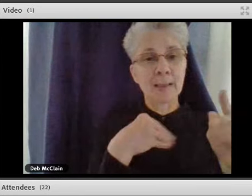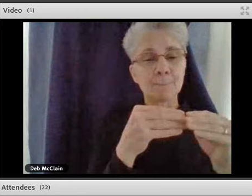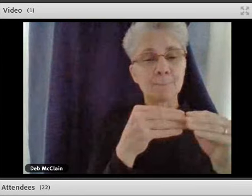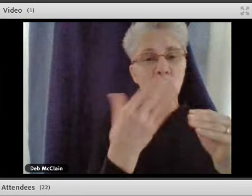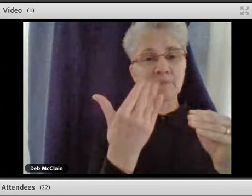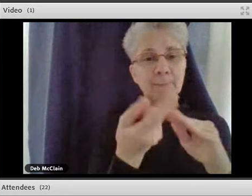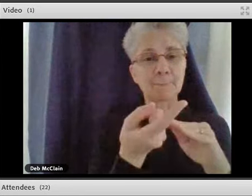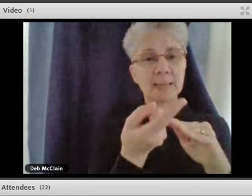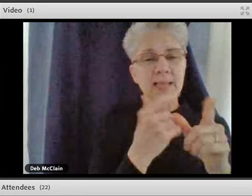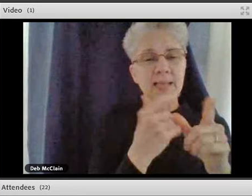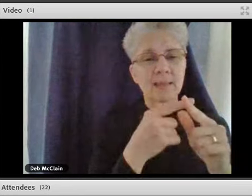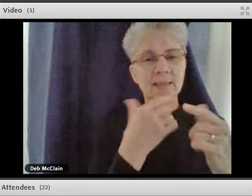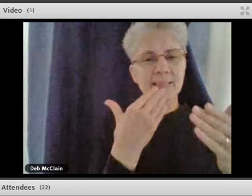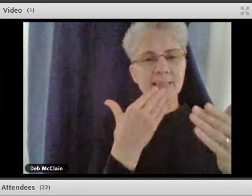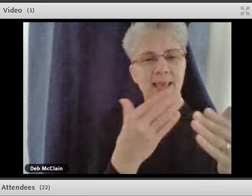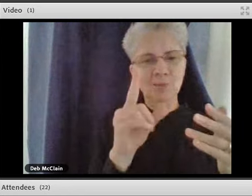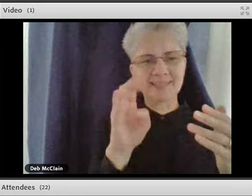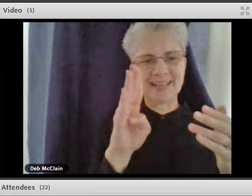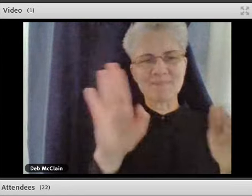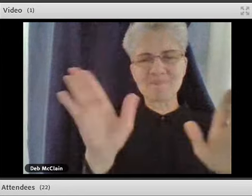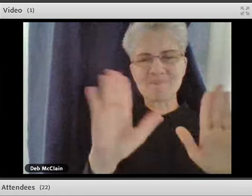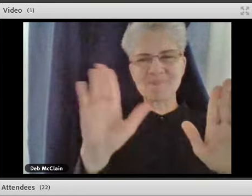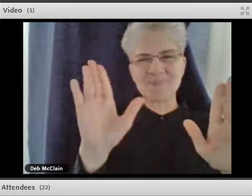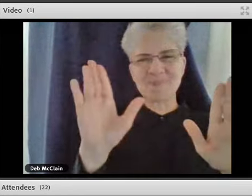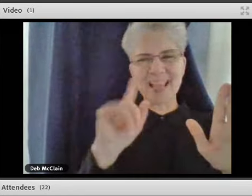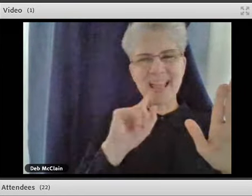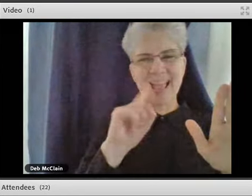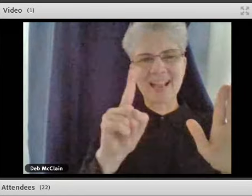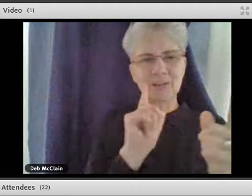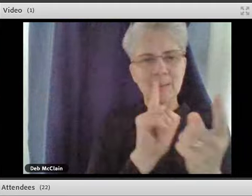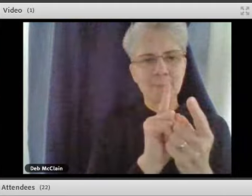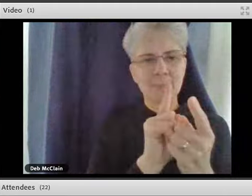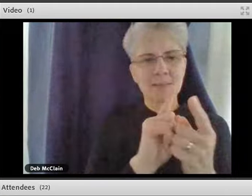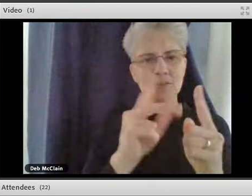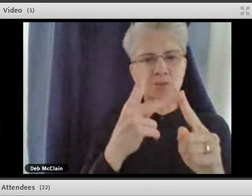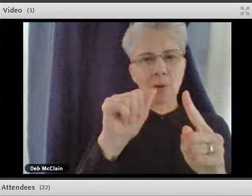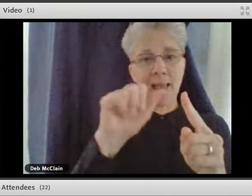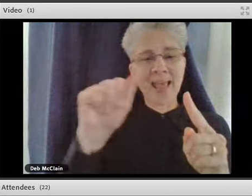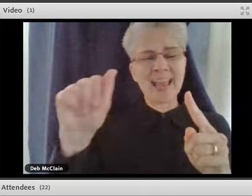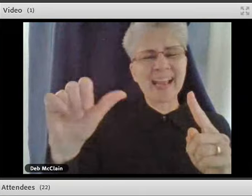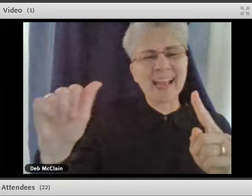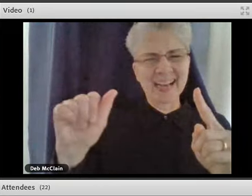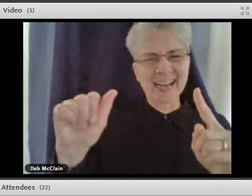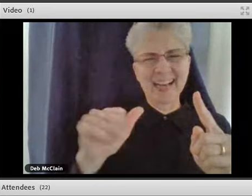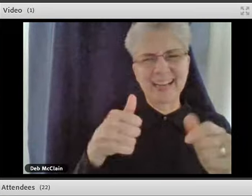But thank you guys, again, for attending, and giving me that extra 15 minutes. And yes, thank you, Deb.